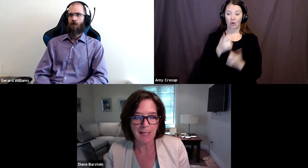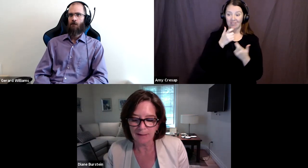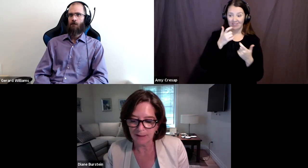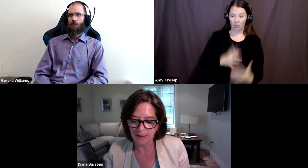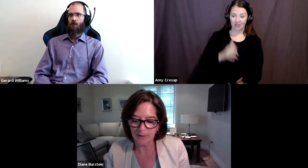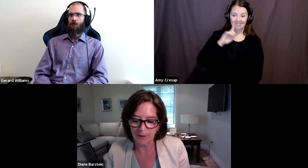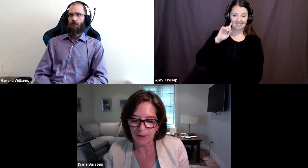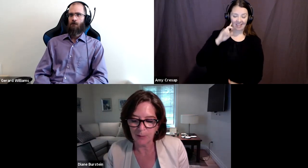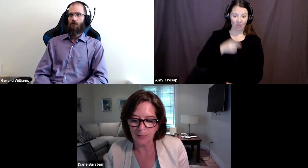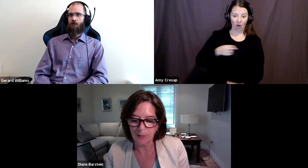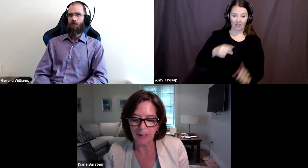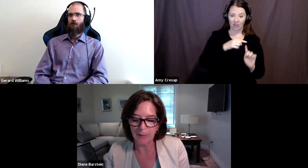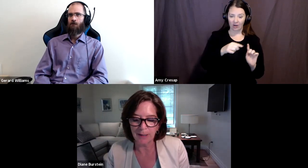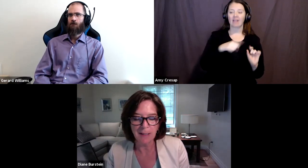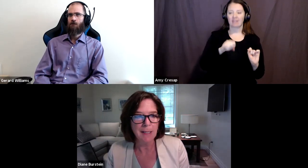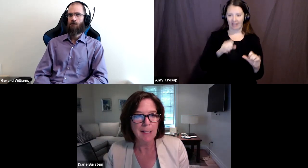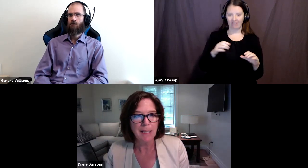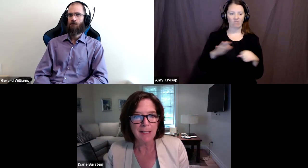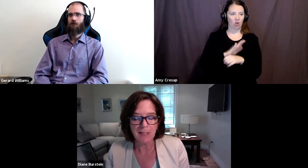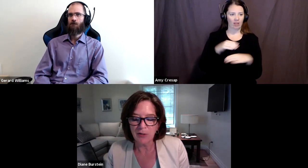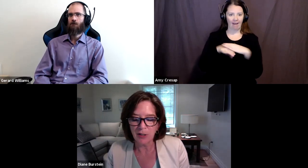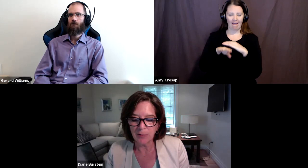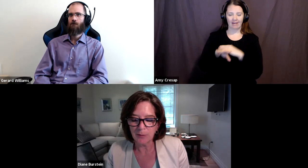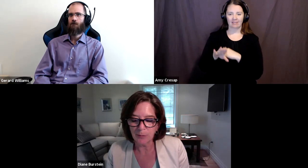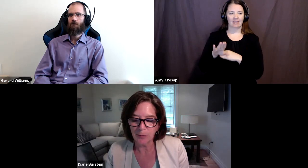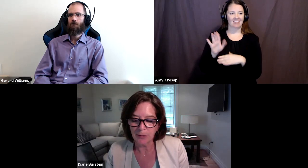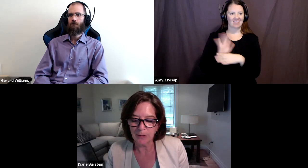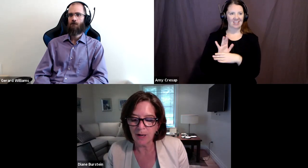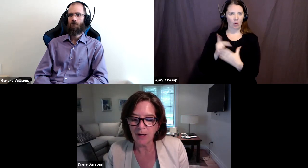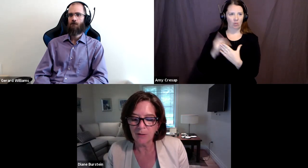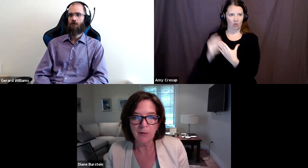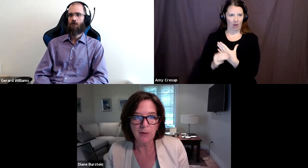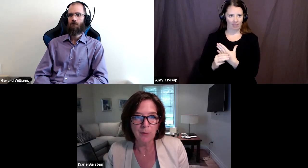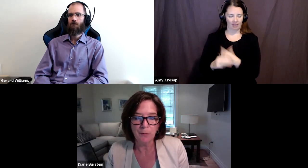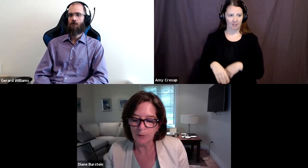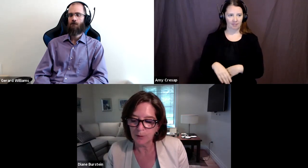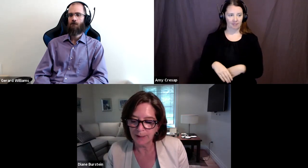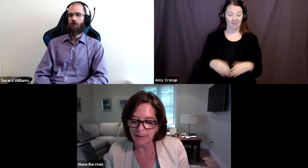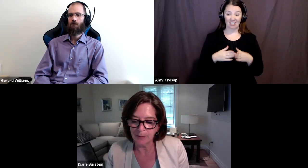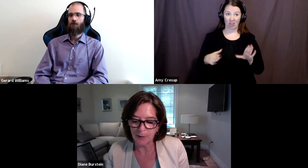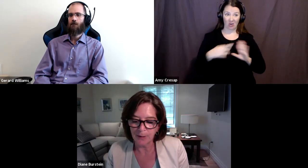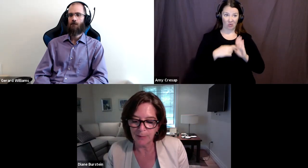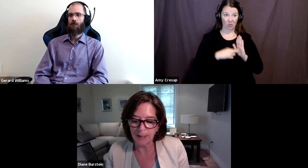access to video programming. As a general rule, all new full length programming